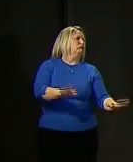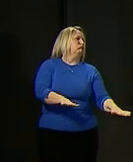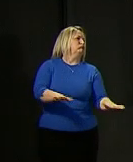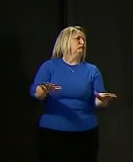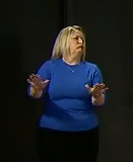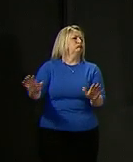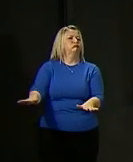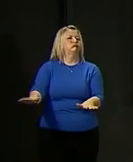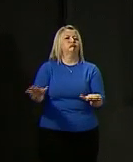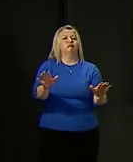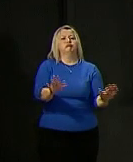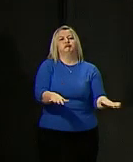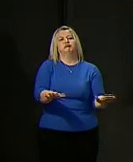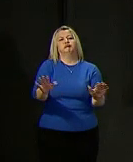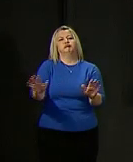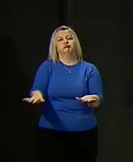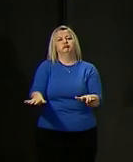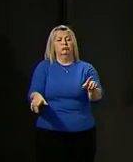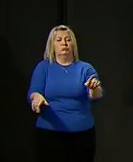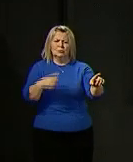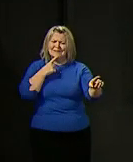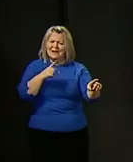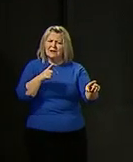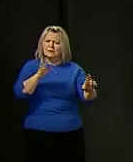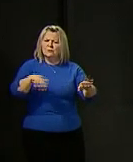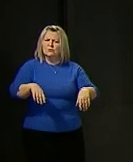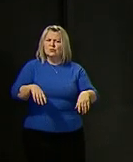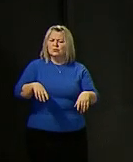coming from south of the border because I think the political situation down